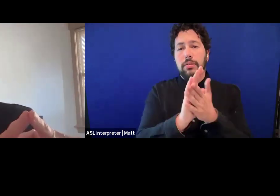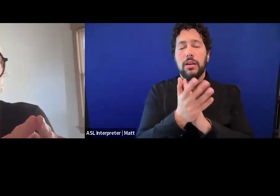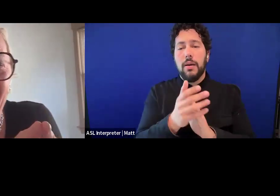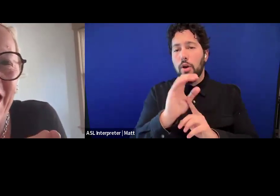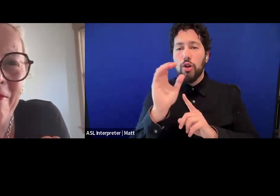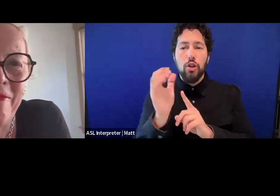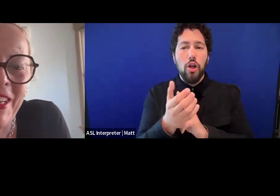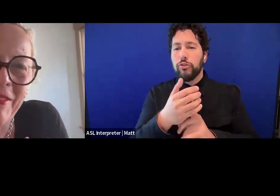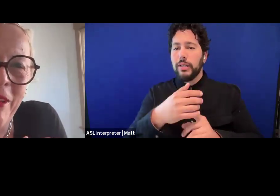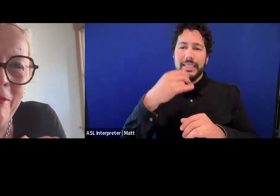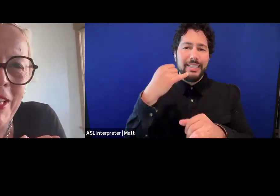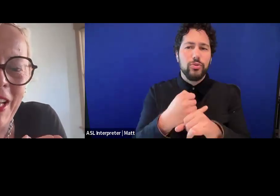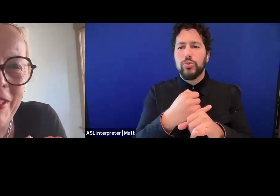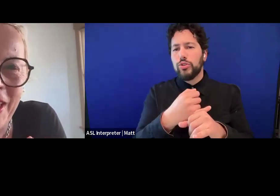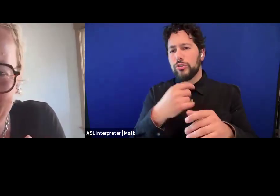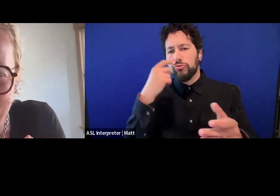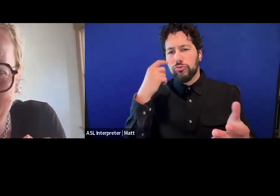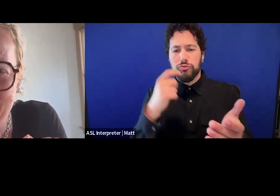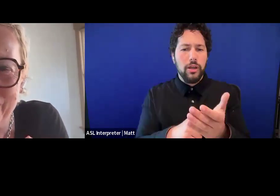Um, very outside this forum.